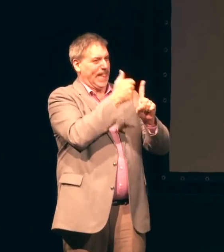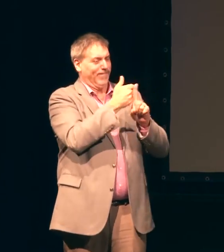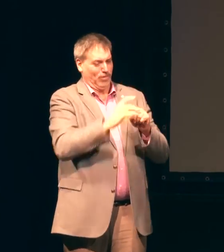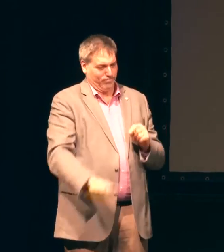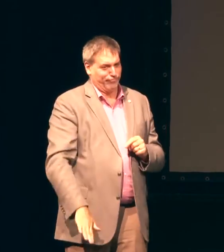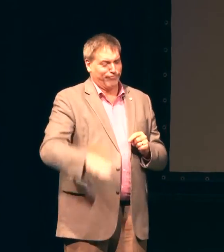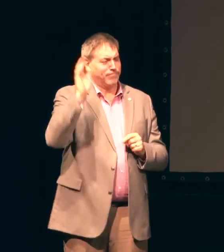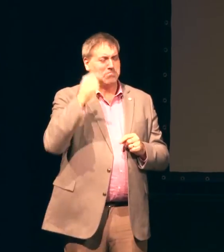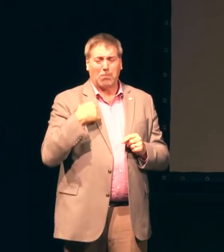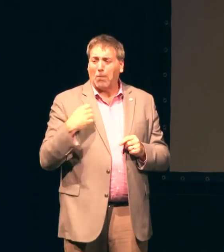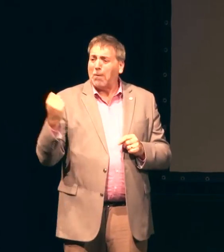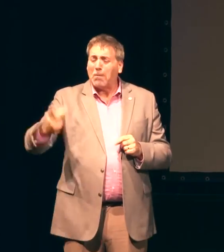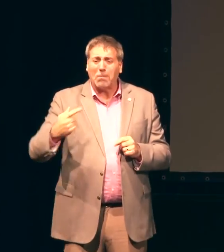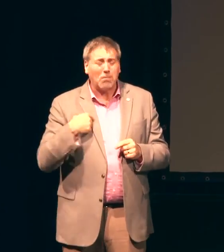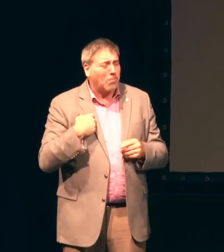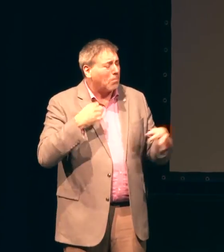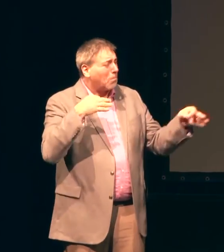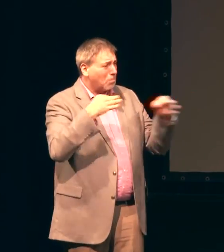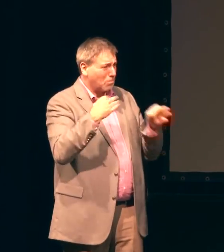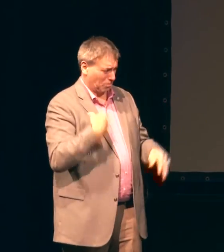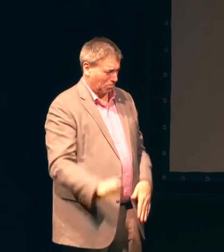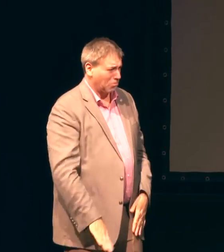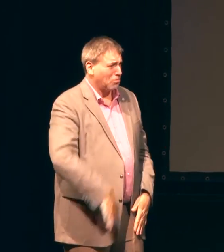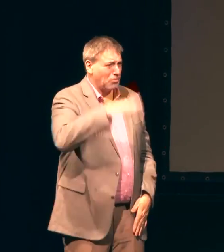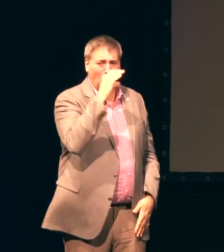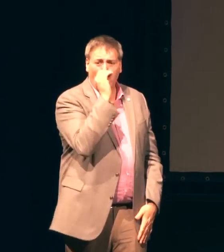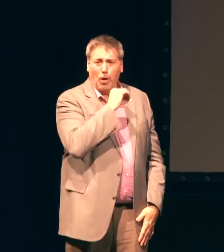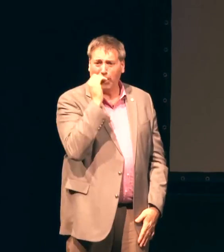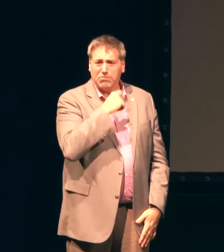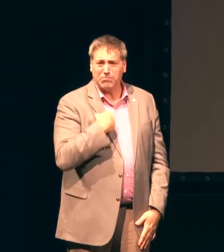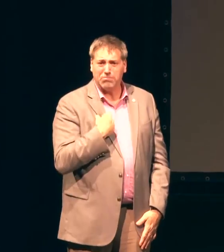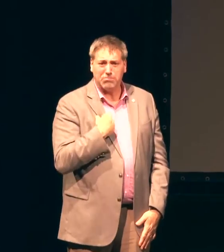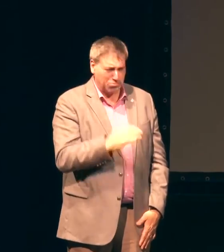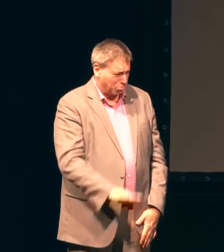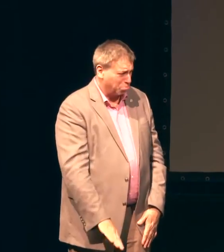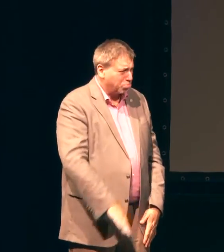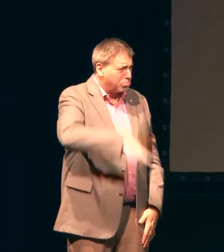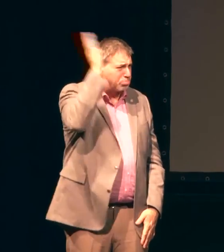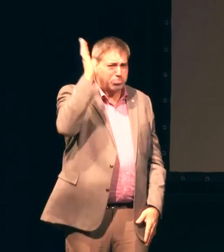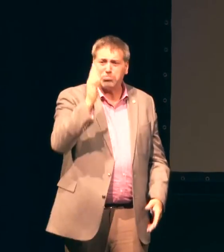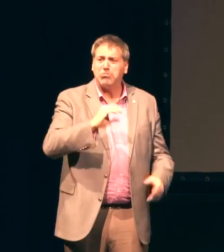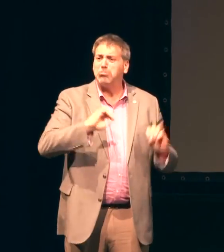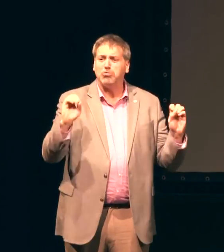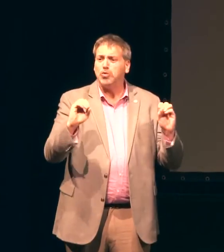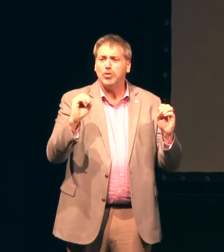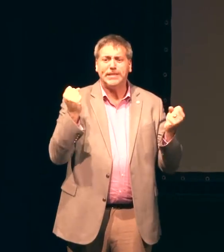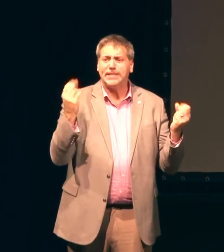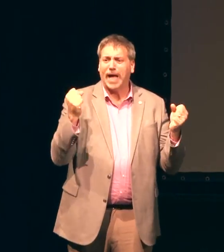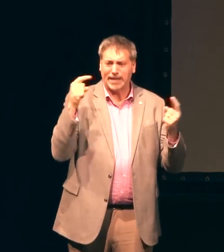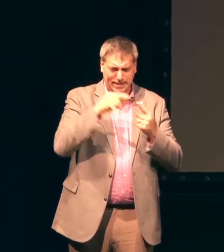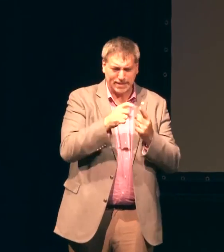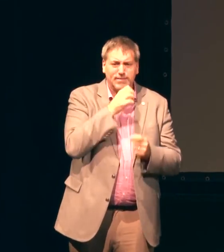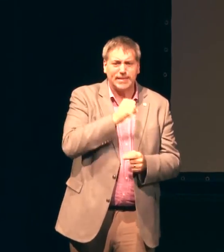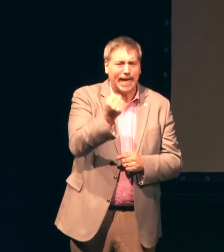talk about your experience, I said, all right, I told her my experience, I grew up oral and there was